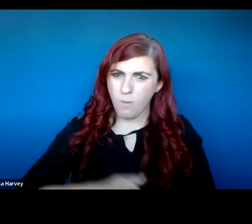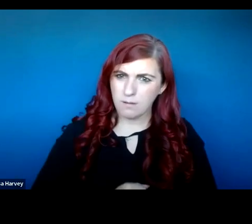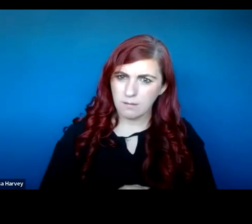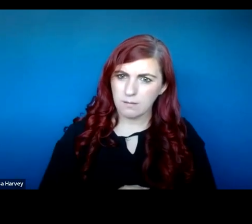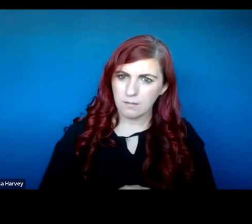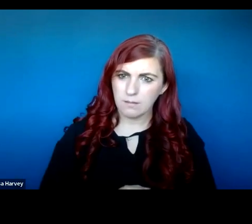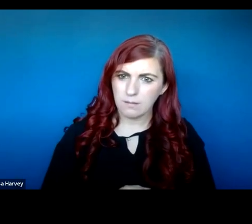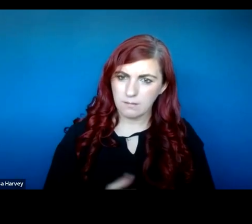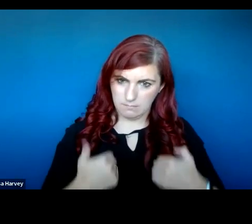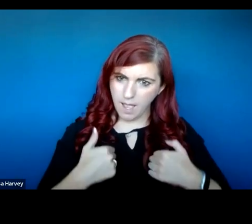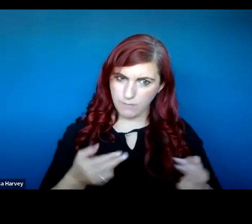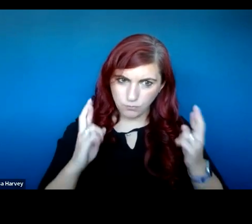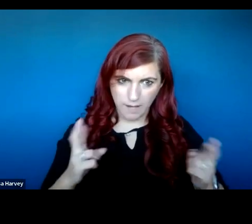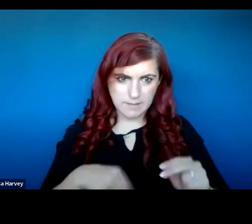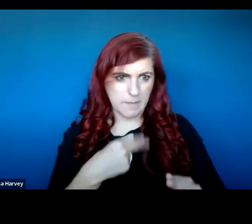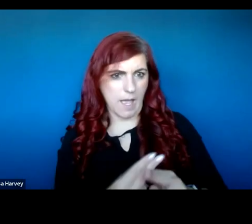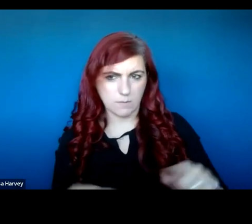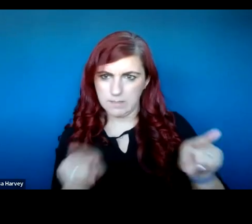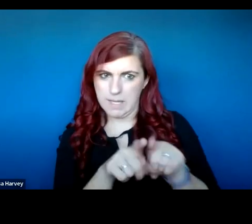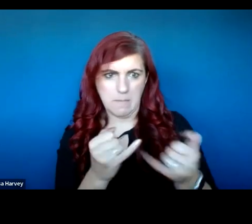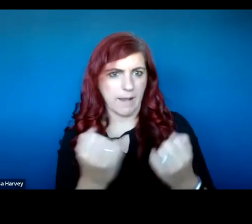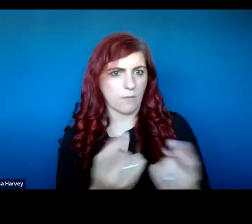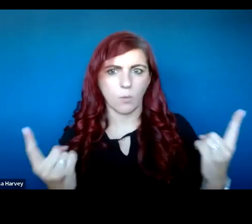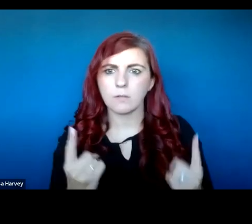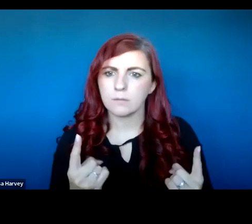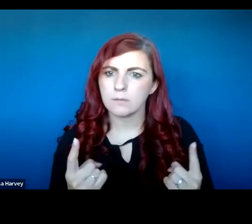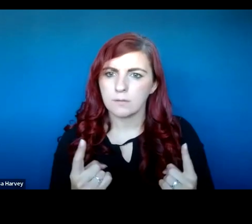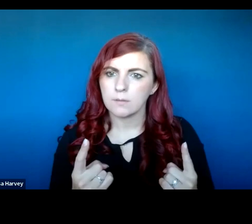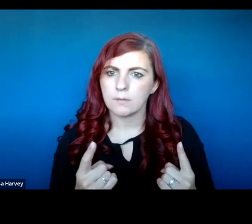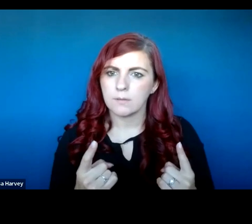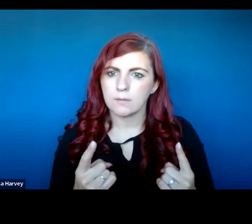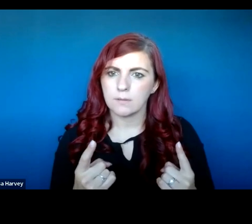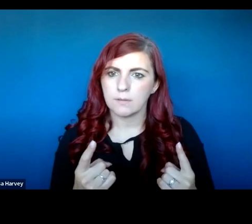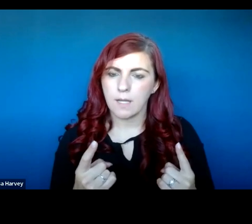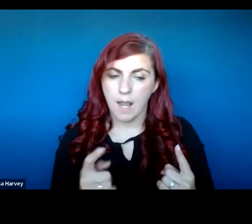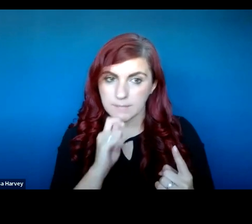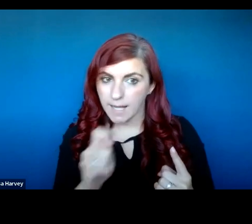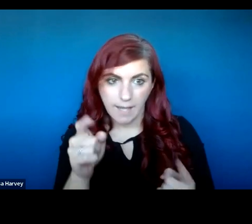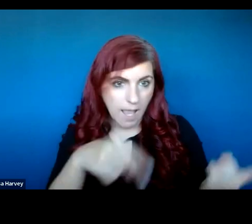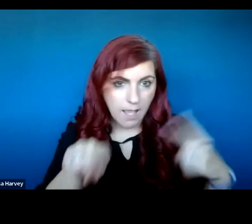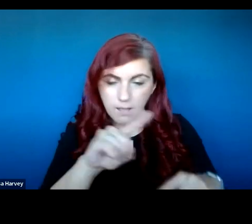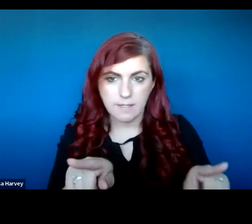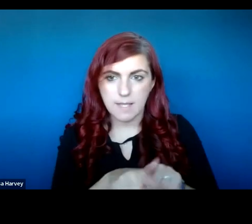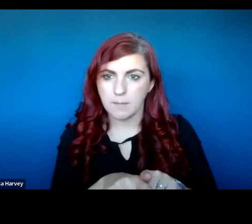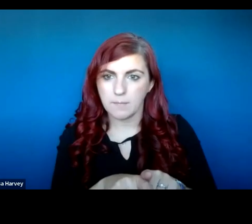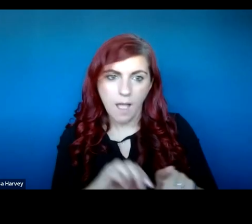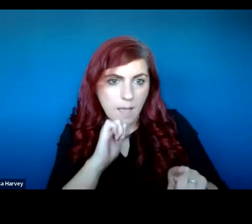I've as much right to be out as anybody else, and I say that to everybody. I'm not hiding.